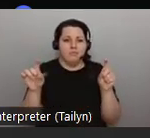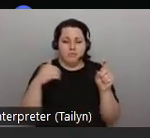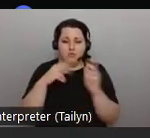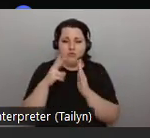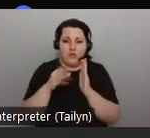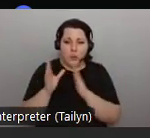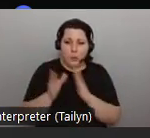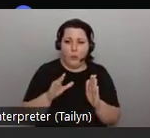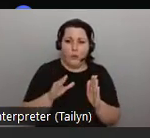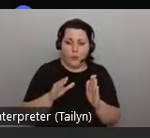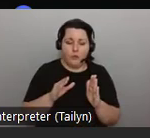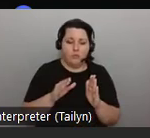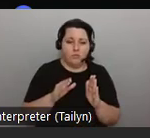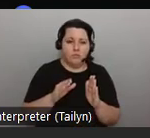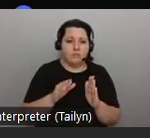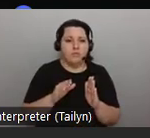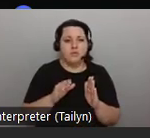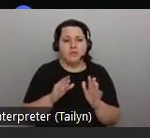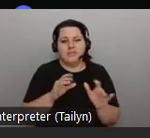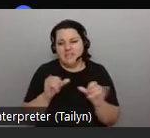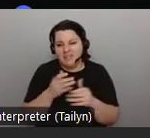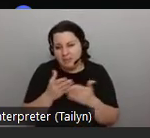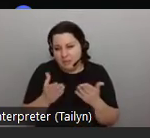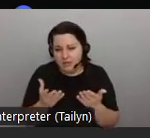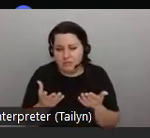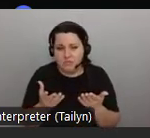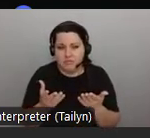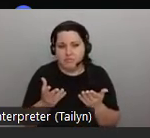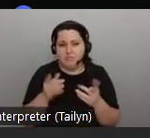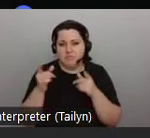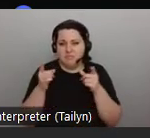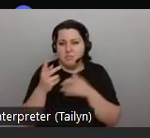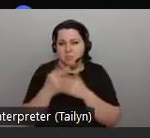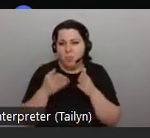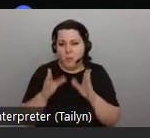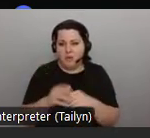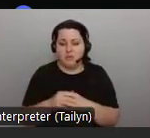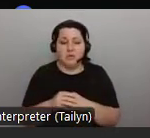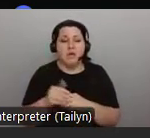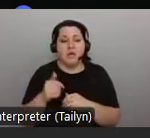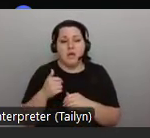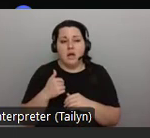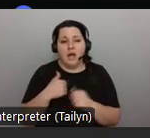selection pain. If you have 365 you actually have an accessibility tab now,